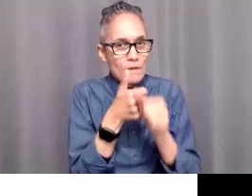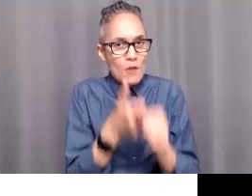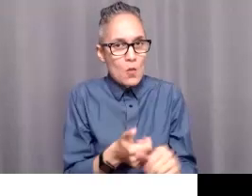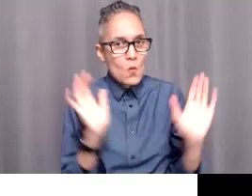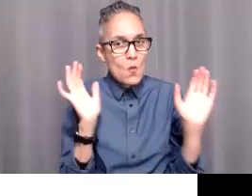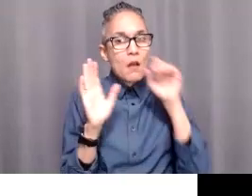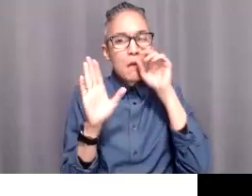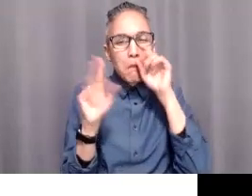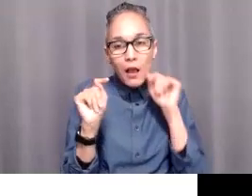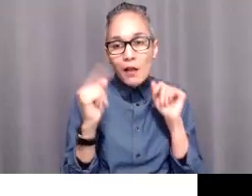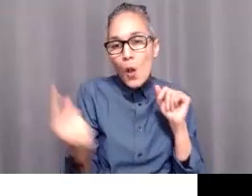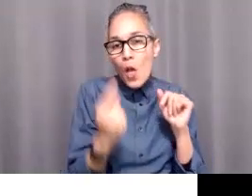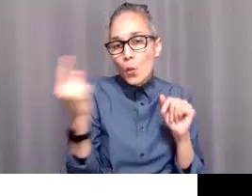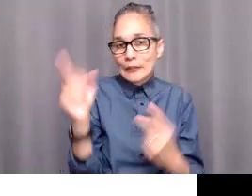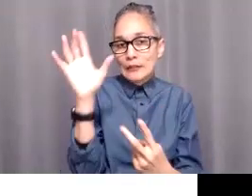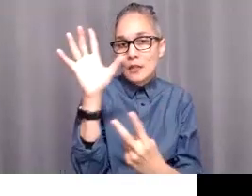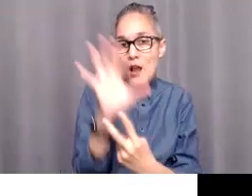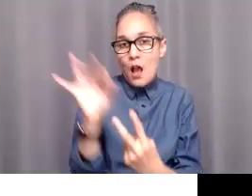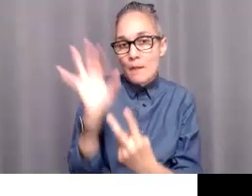But it's always an an option for you.